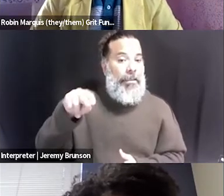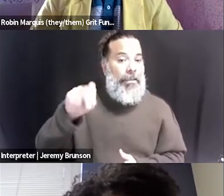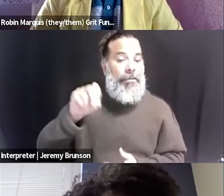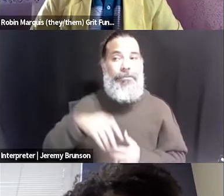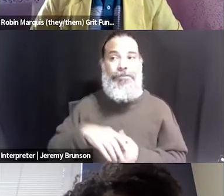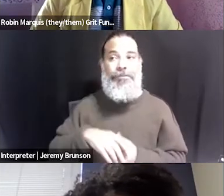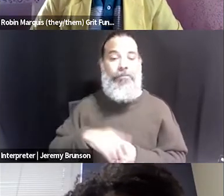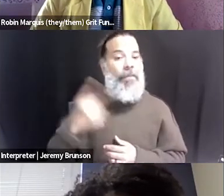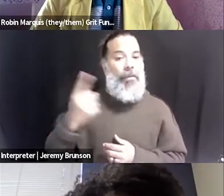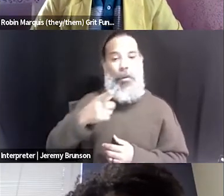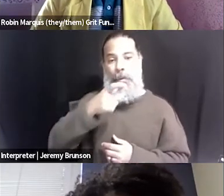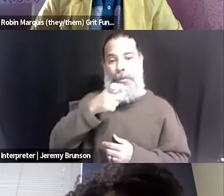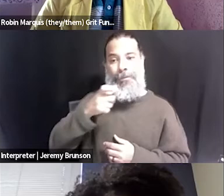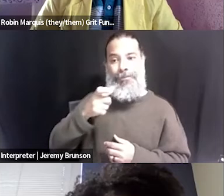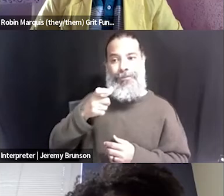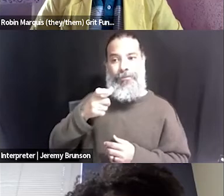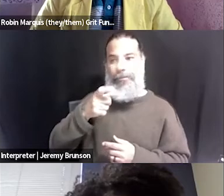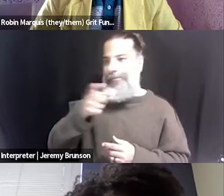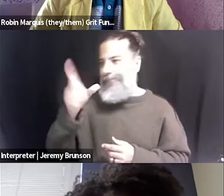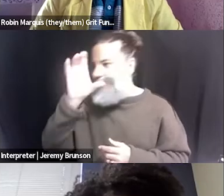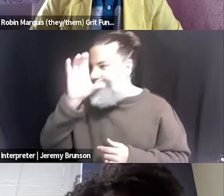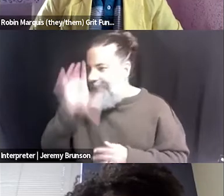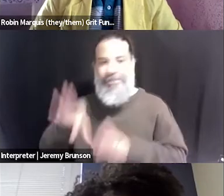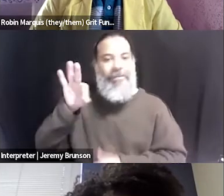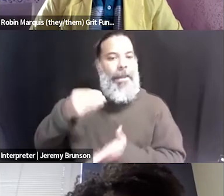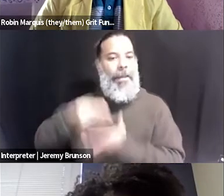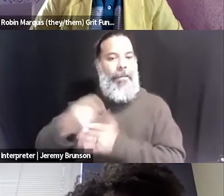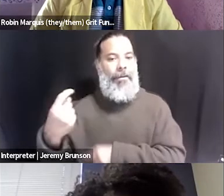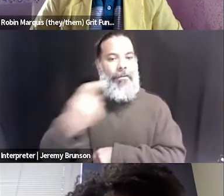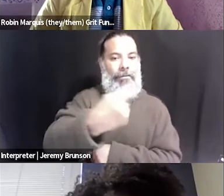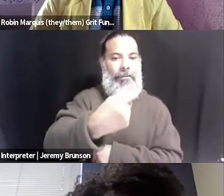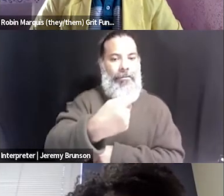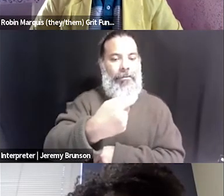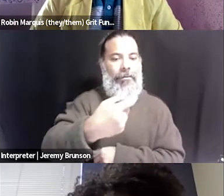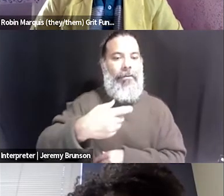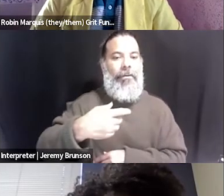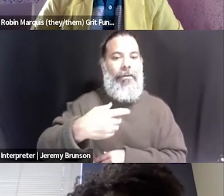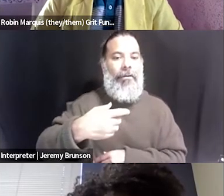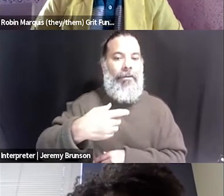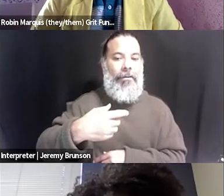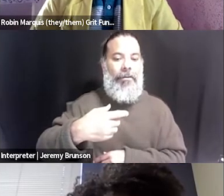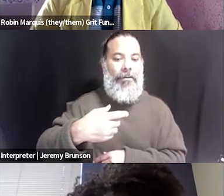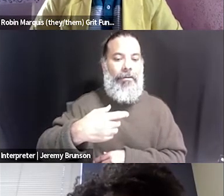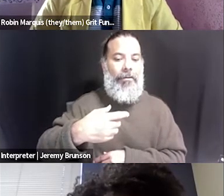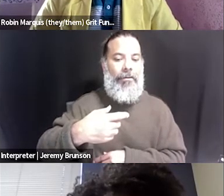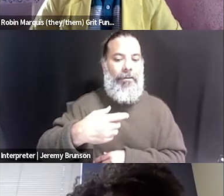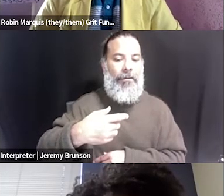who could have, find some funding to basically create sponsorship.